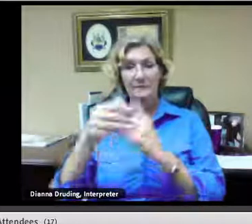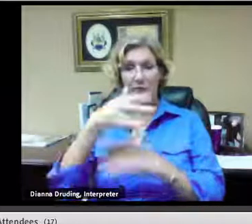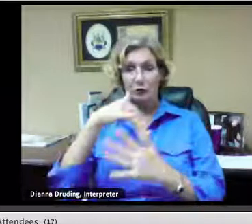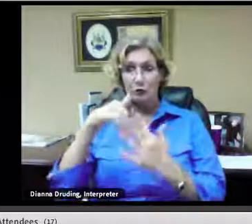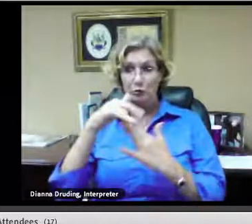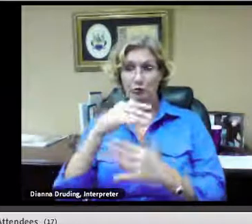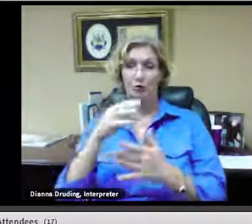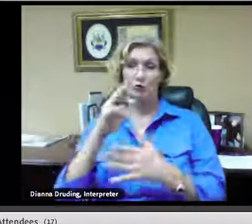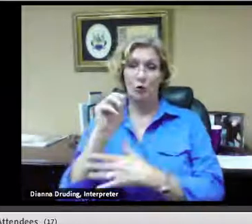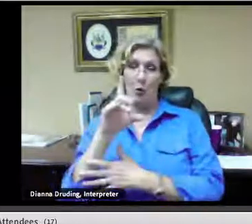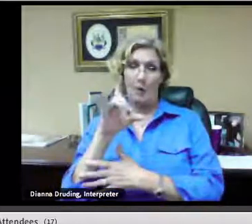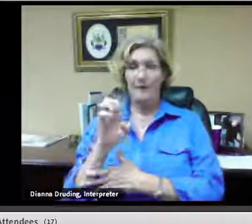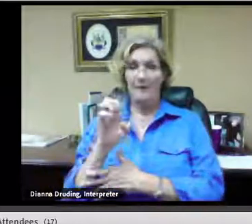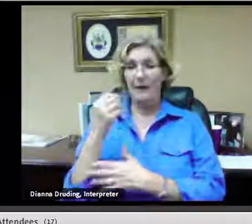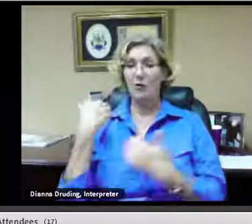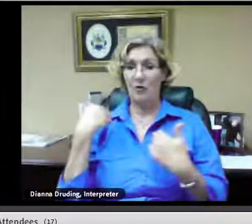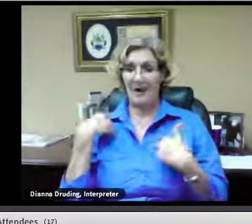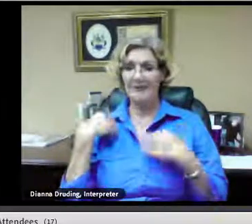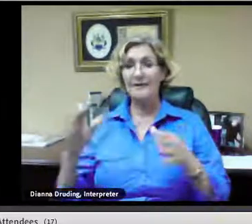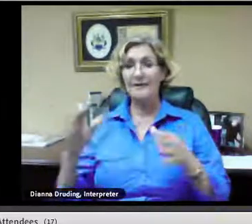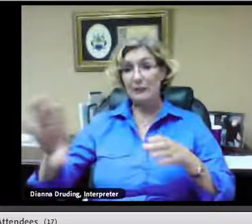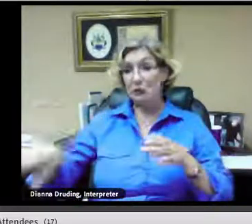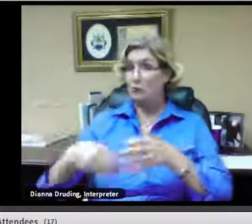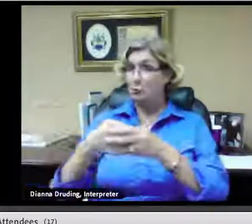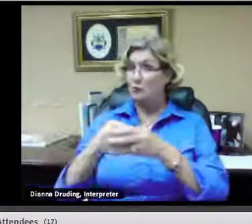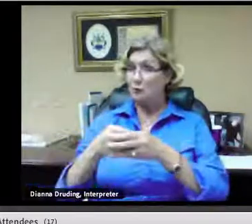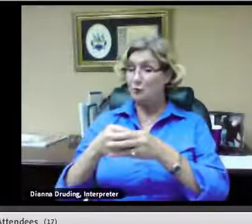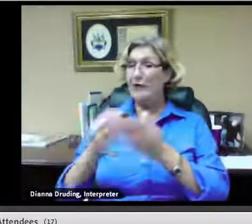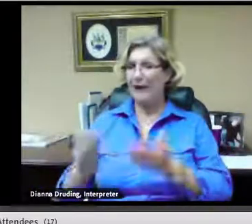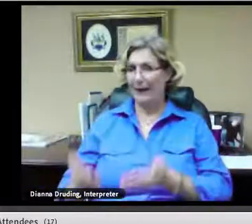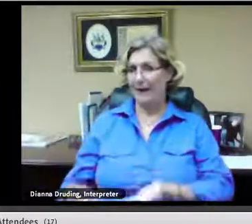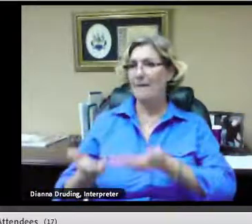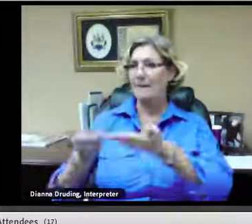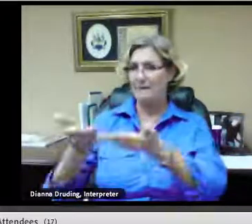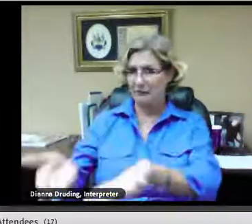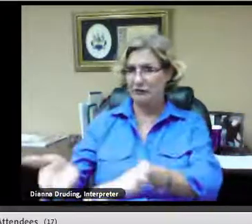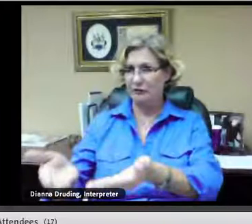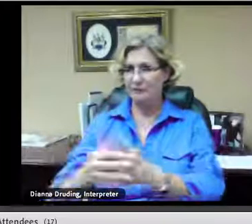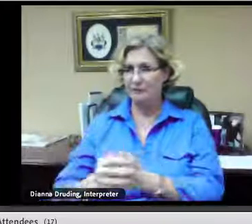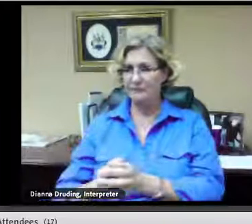So if you look at this, it acknowledges that the structures in society